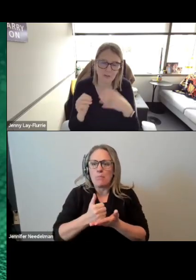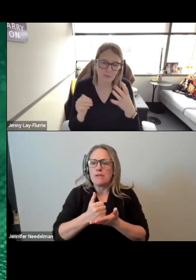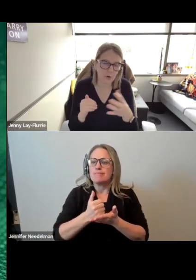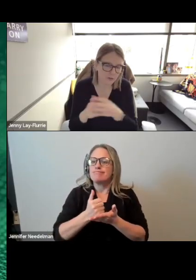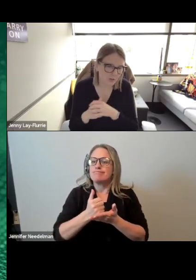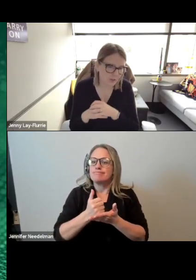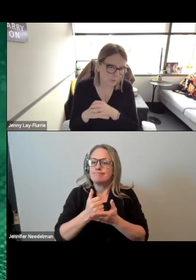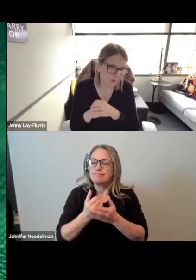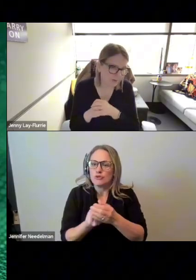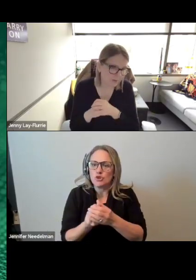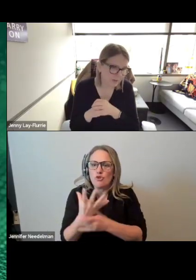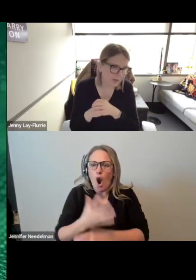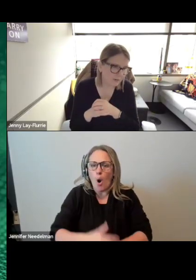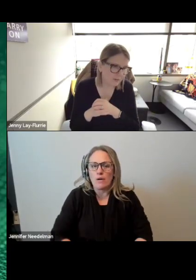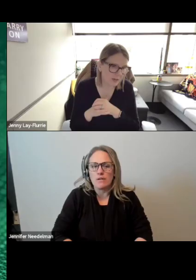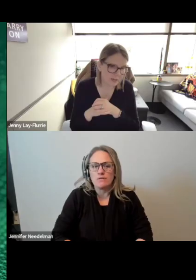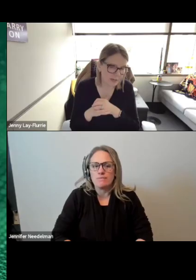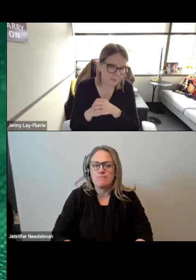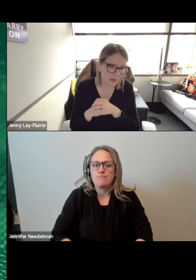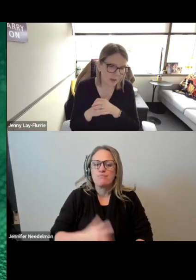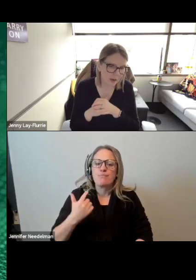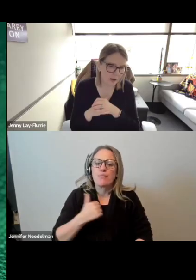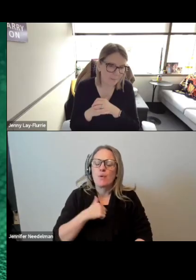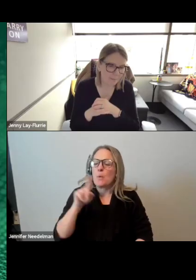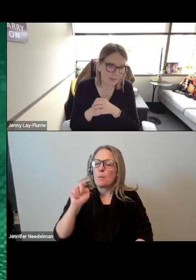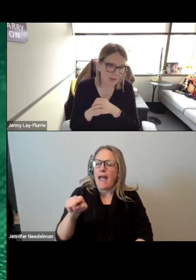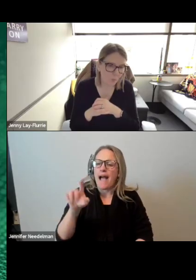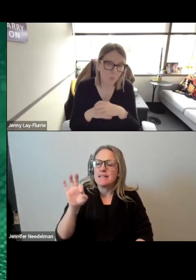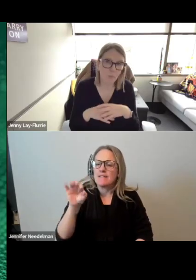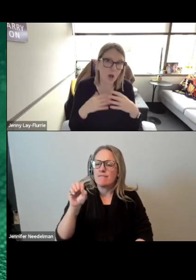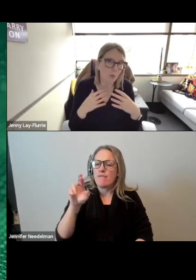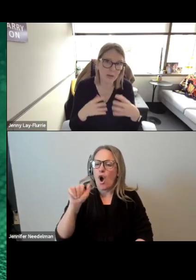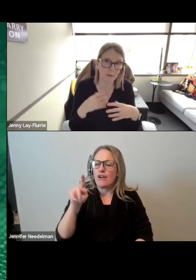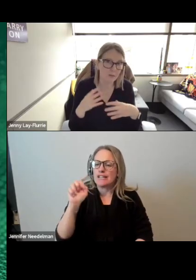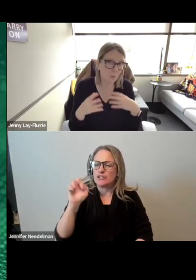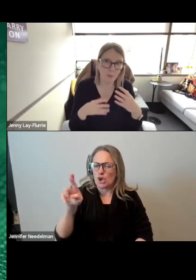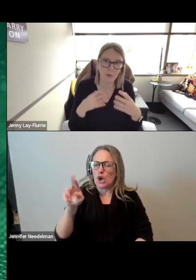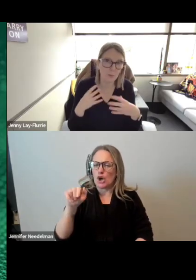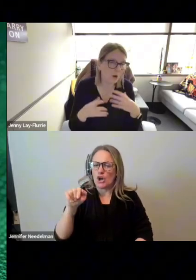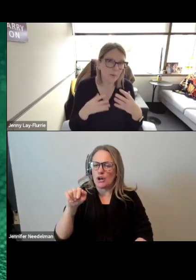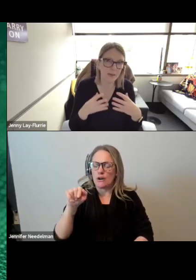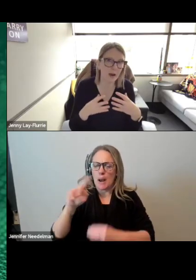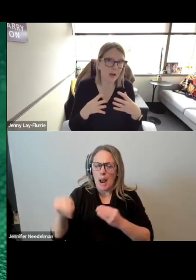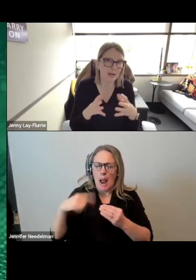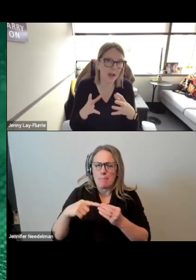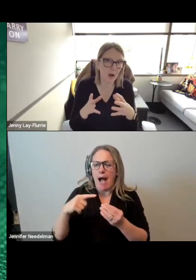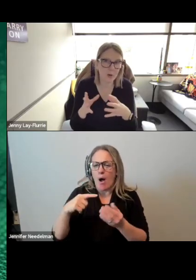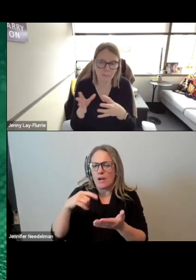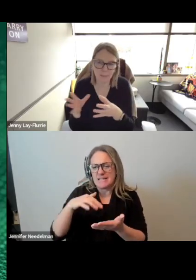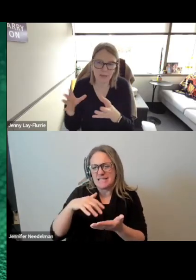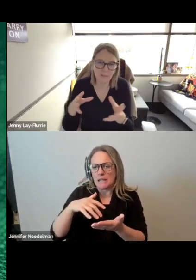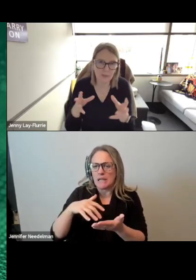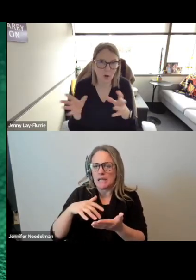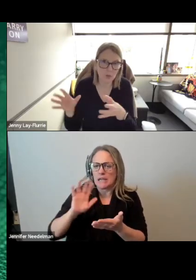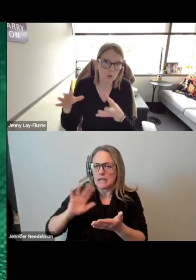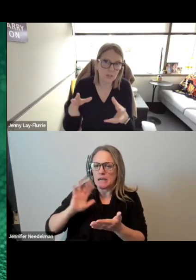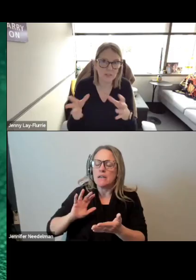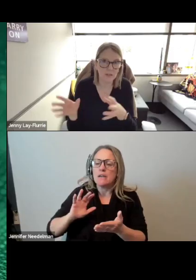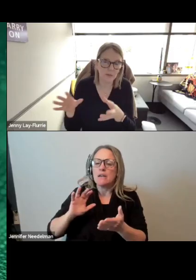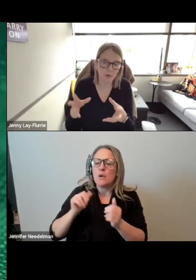We asked Forrester to revisit a study knowing that where we were with AI and how we believe the opportunities